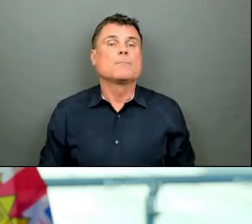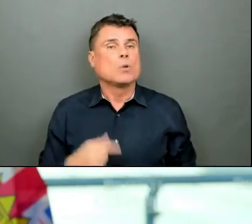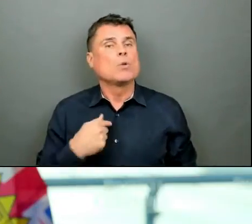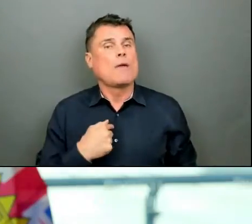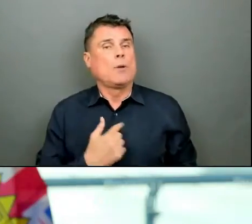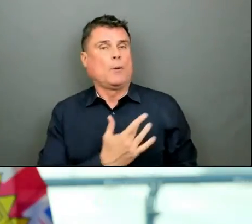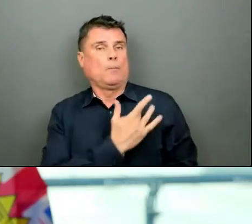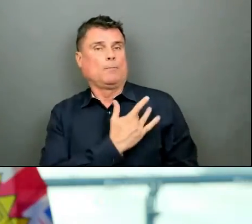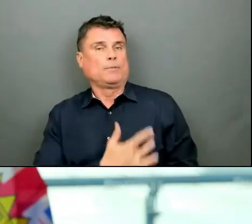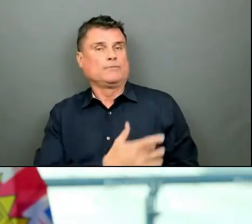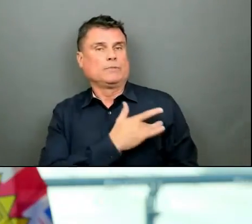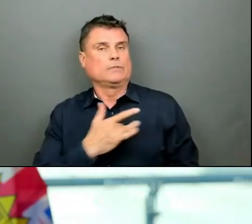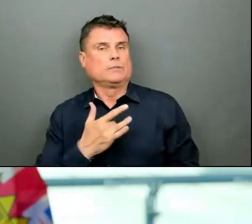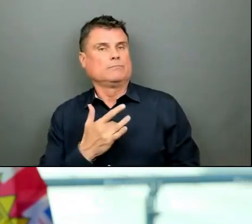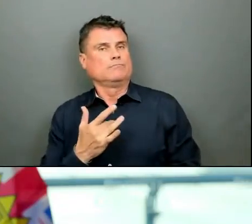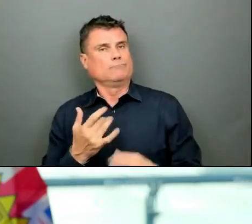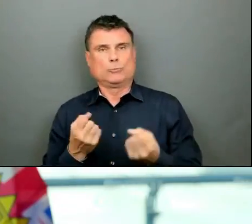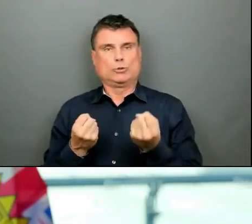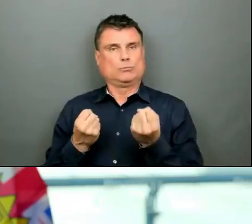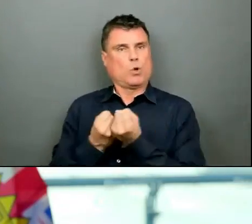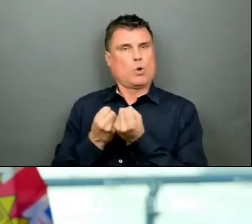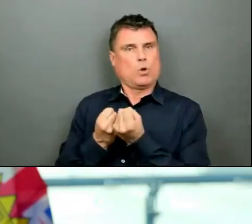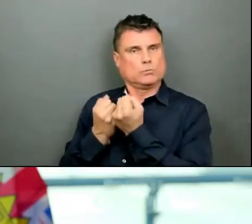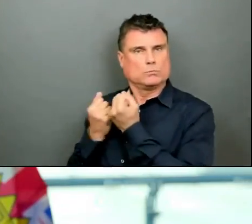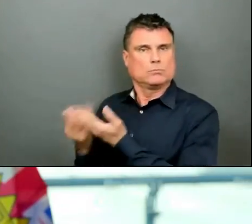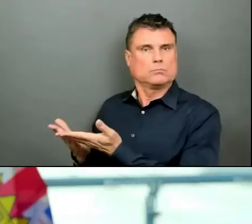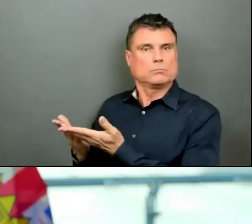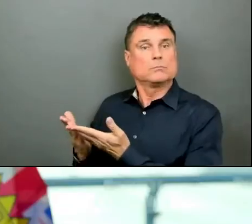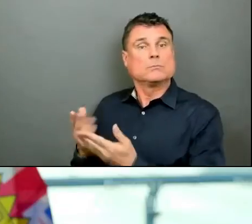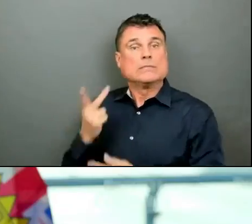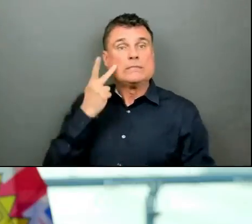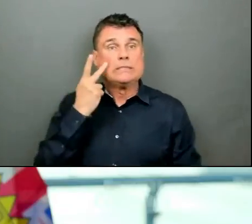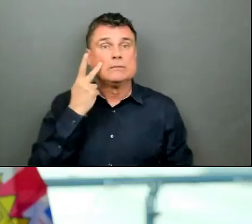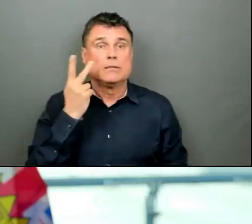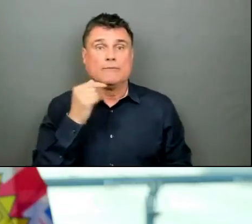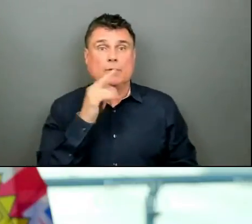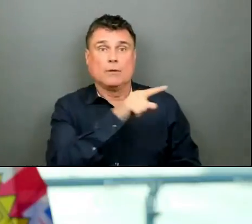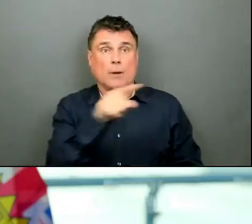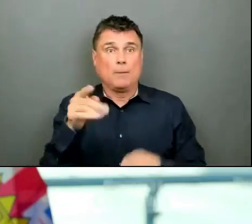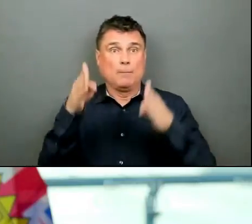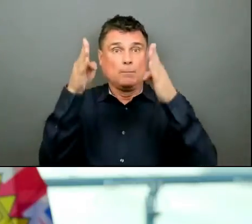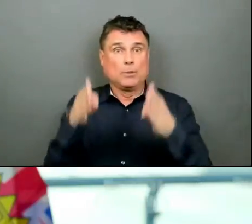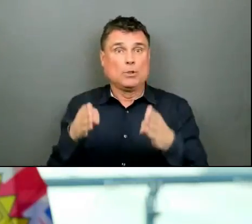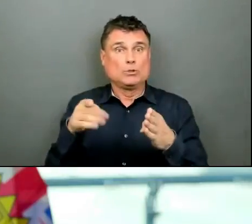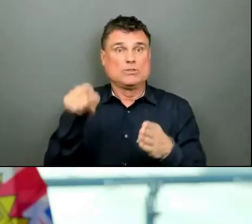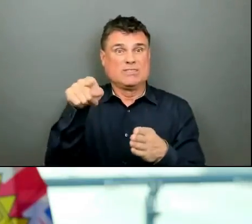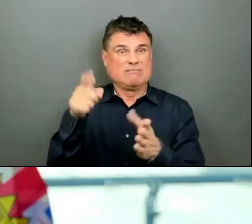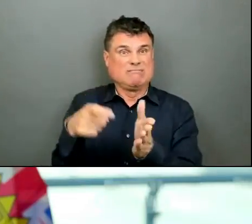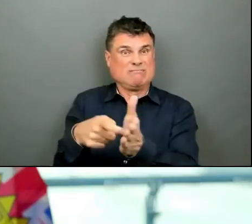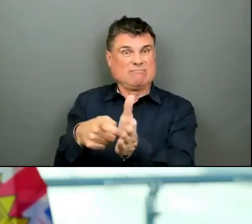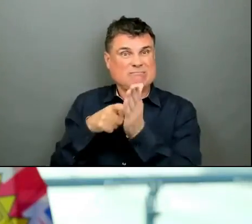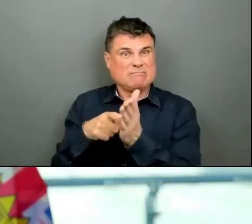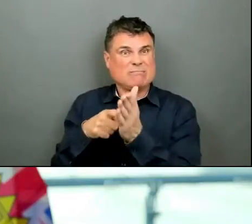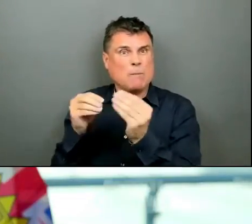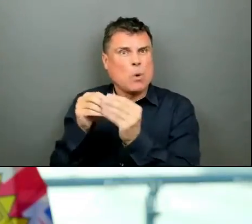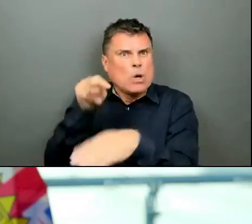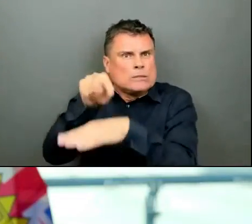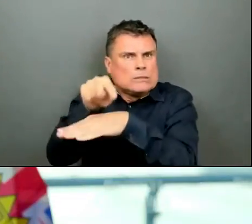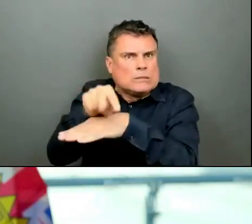we move people who need certain types of care, whether it is from the north or to the island and interior